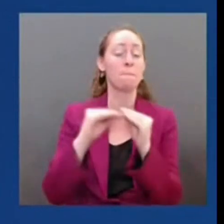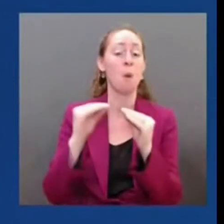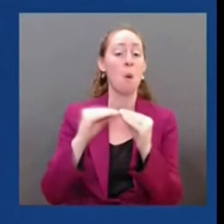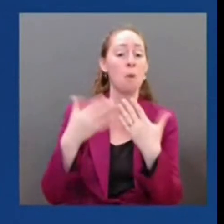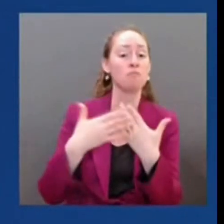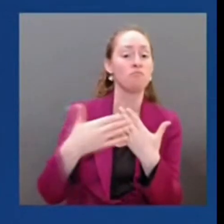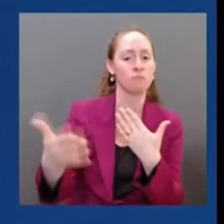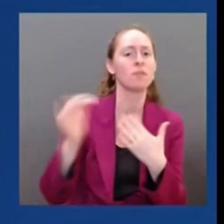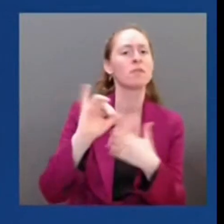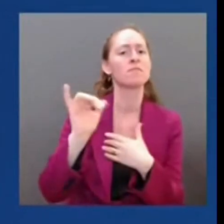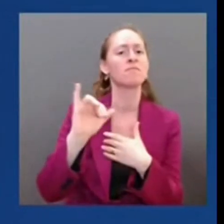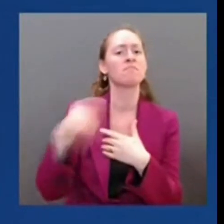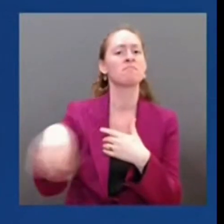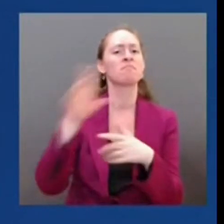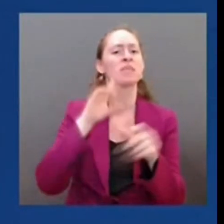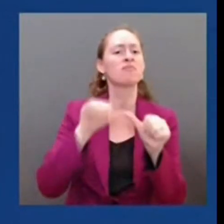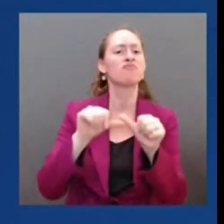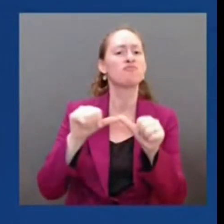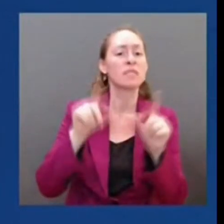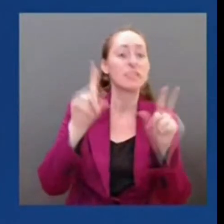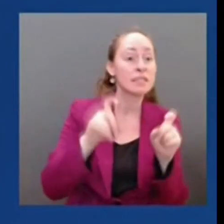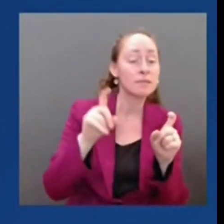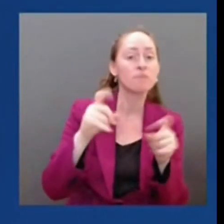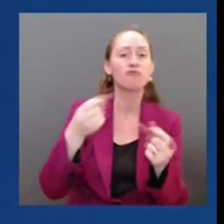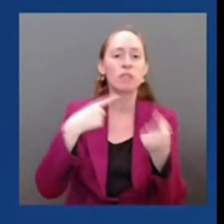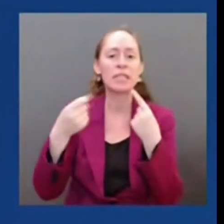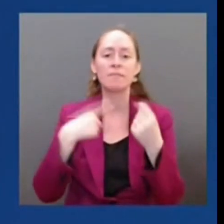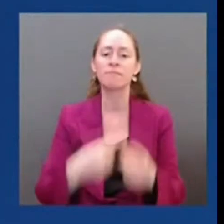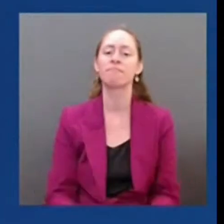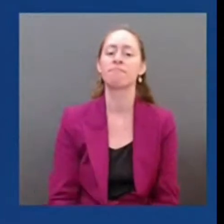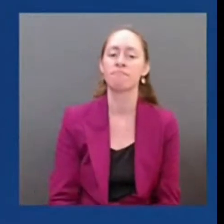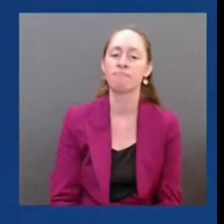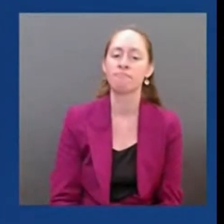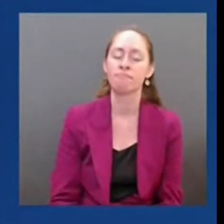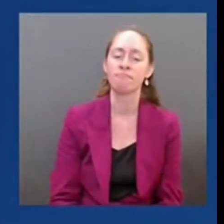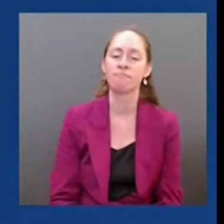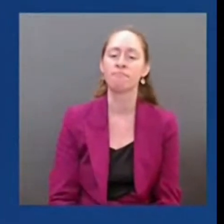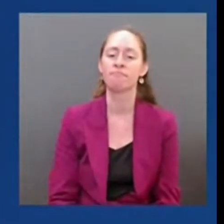WE WILL KEEP GOING ADDING MORE TESTED TRT SITE AND ADDING MORE OPPORTUNITY.